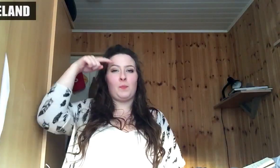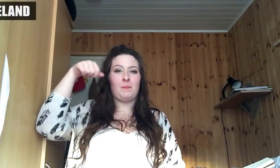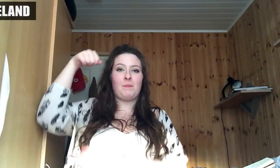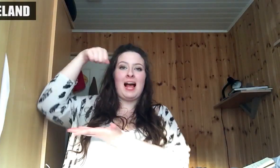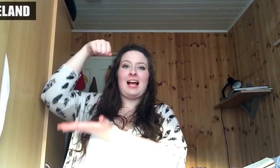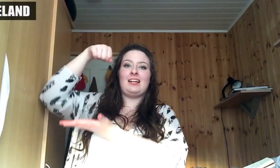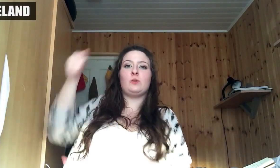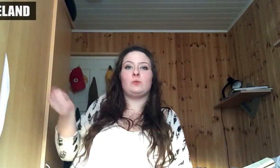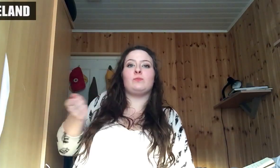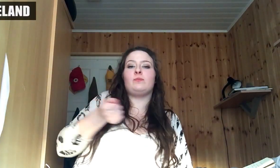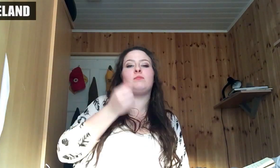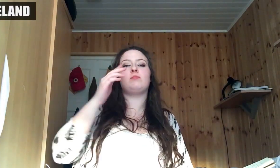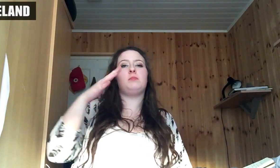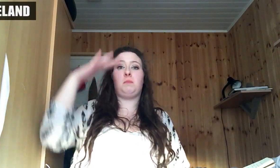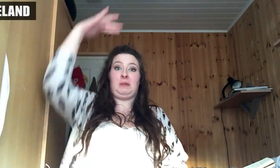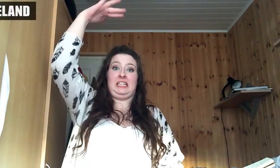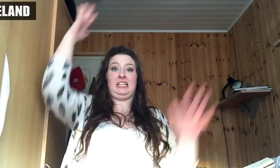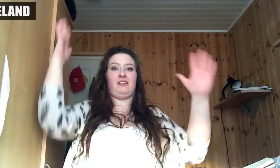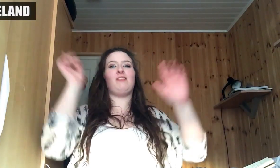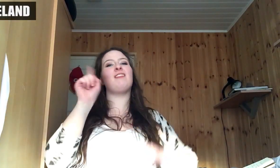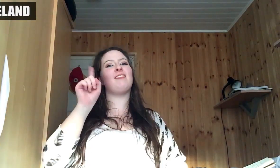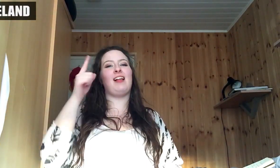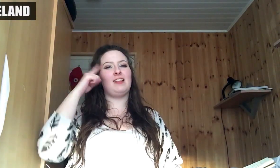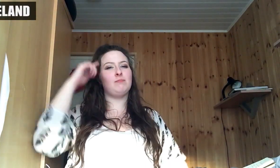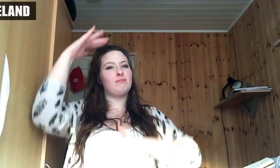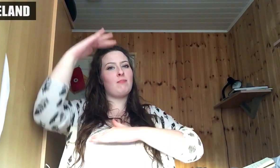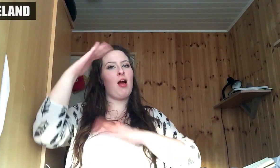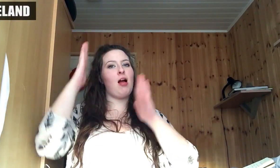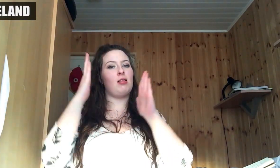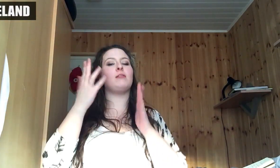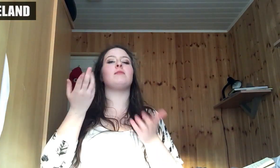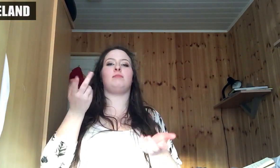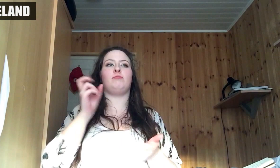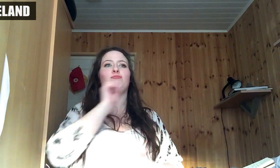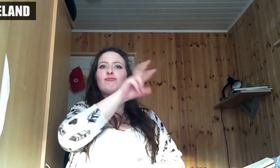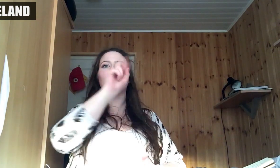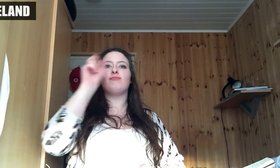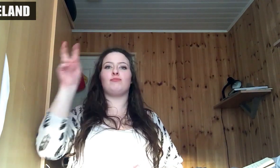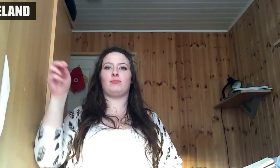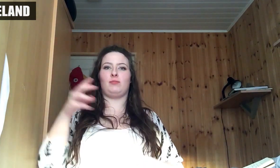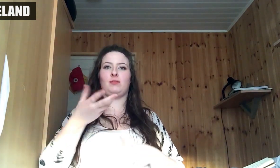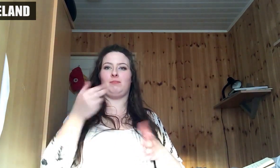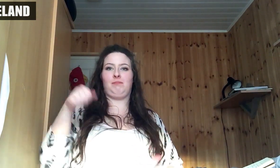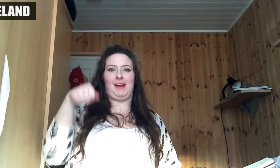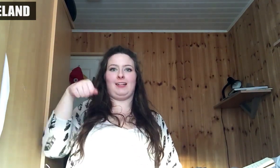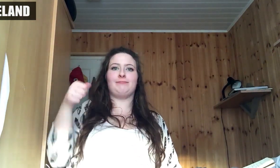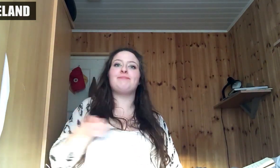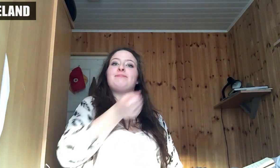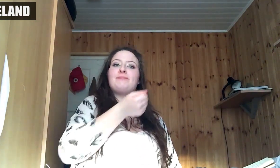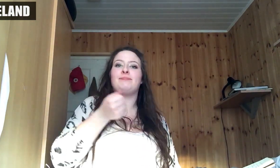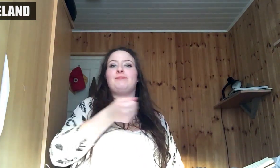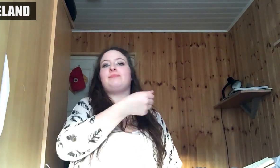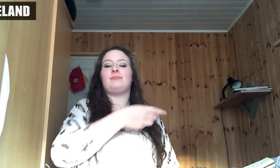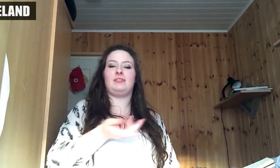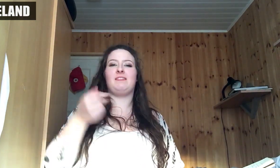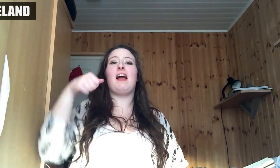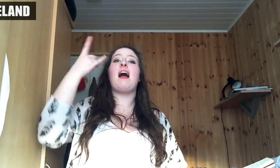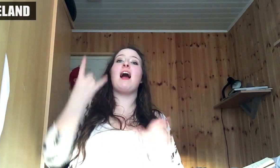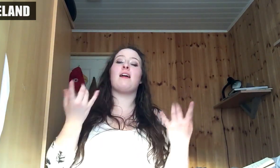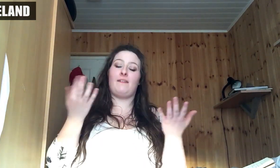Travel with small baggage/backpack, not a large one. It will be much easier to navigate through countries with a smaller baggage.